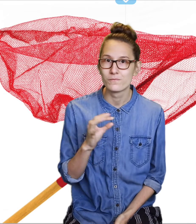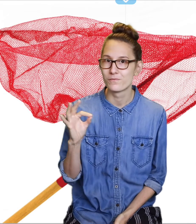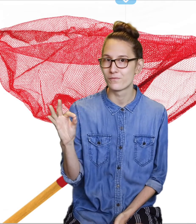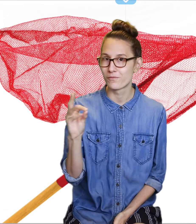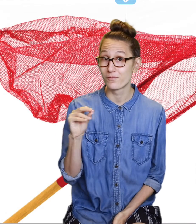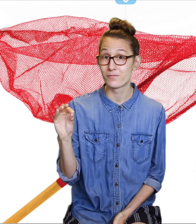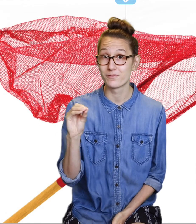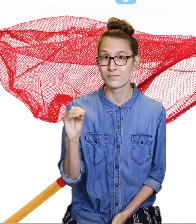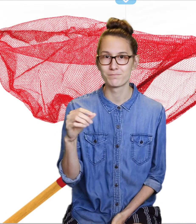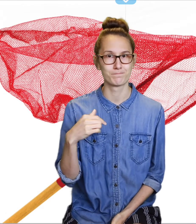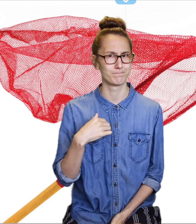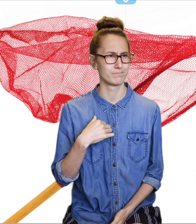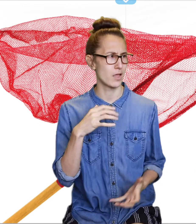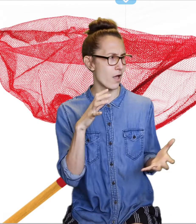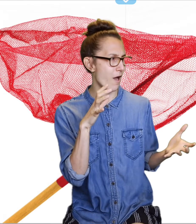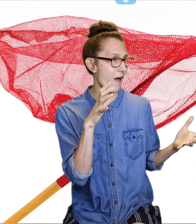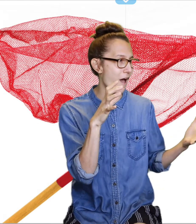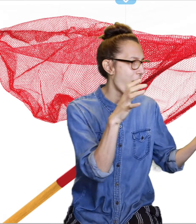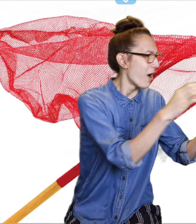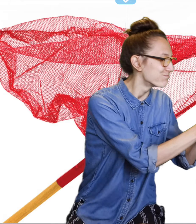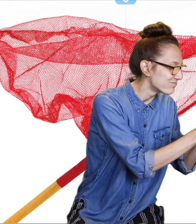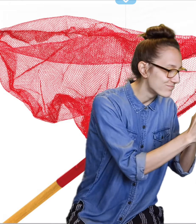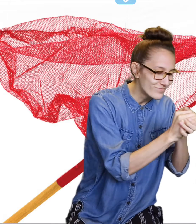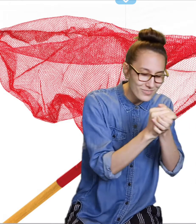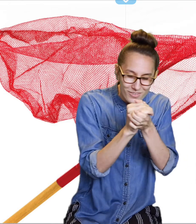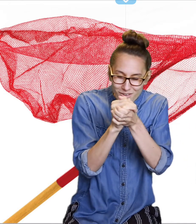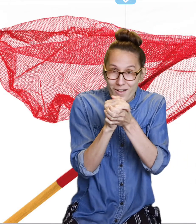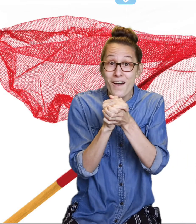I catch them